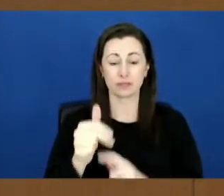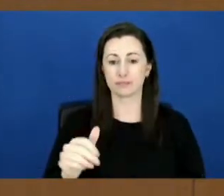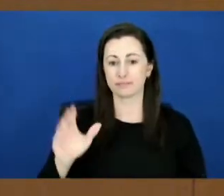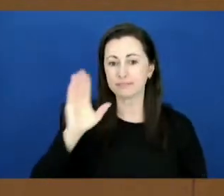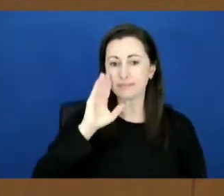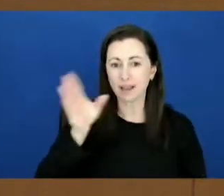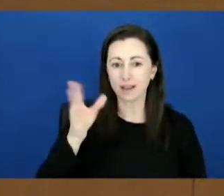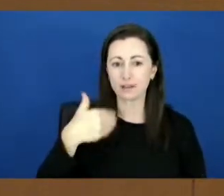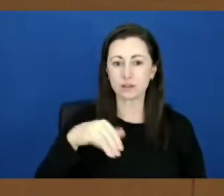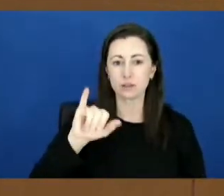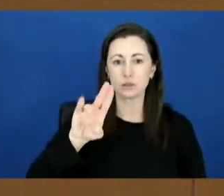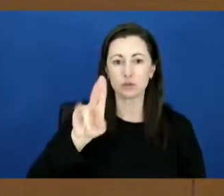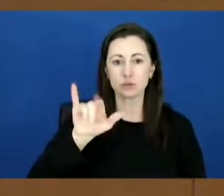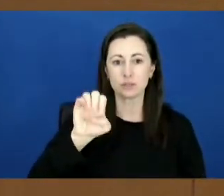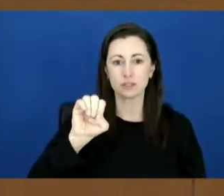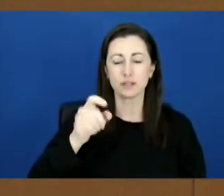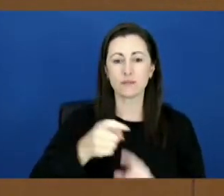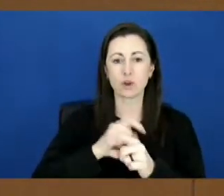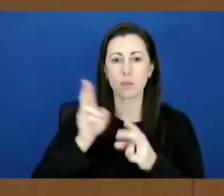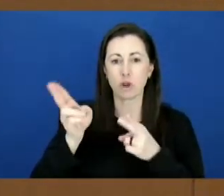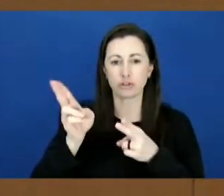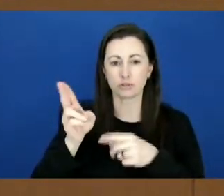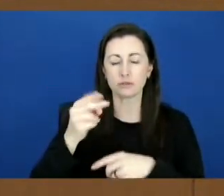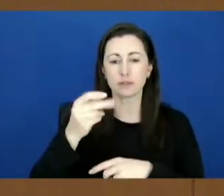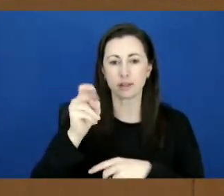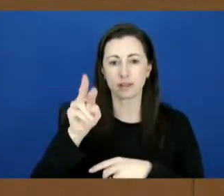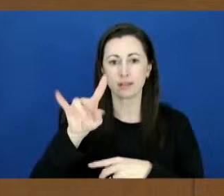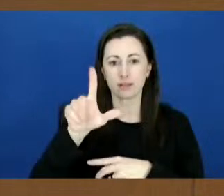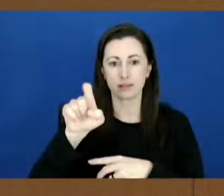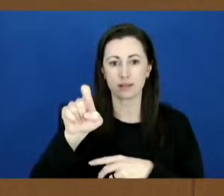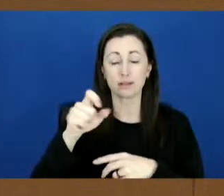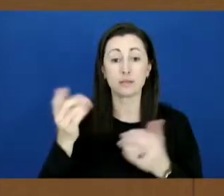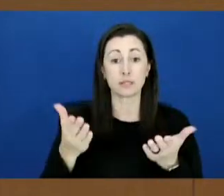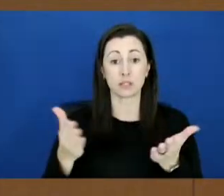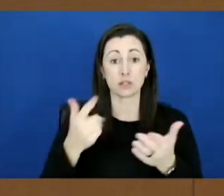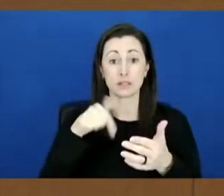OF YOU GET UP TO THREE MINUTES.